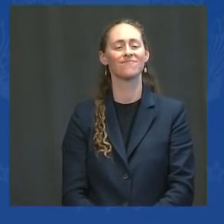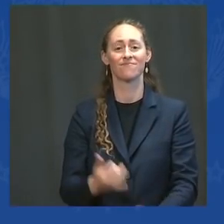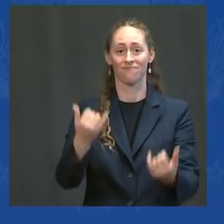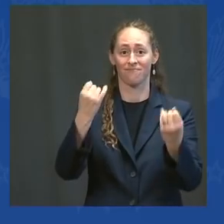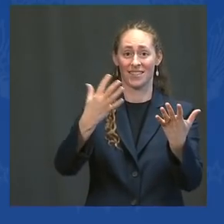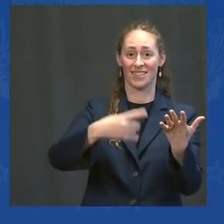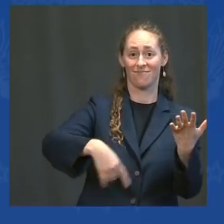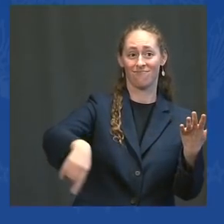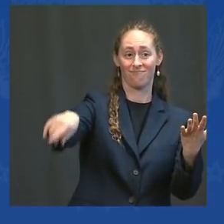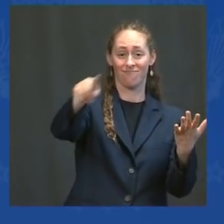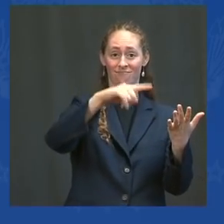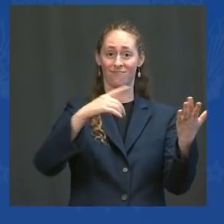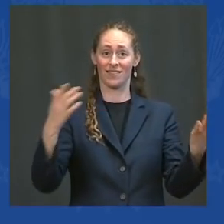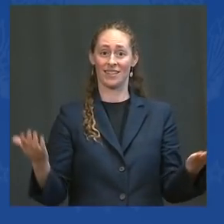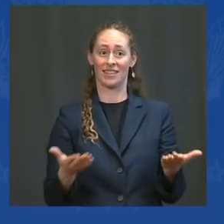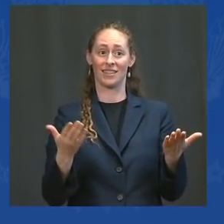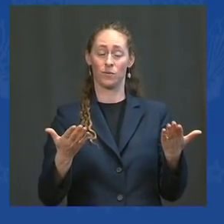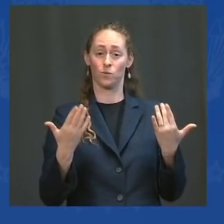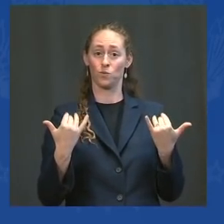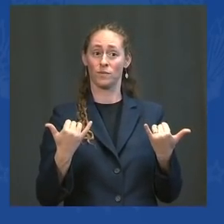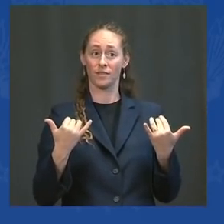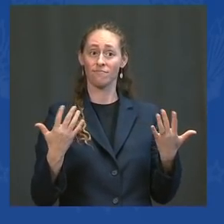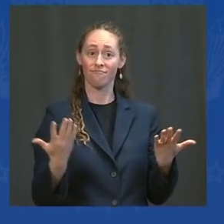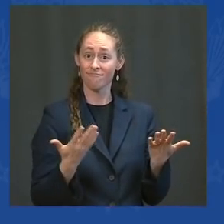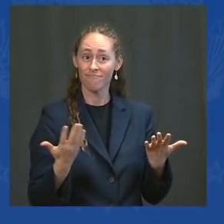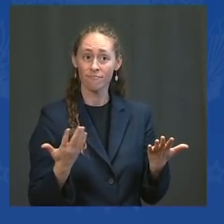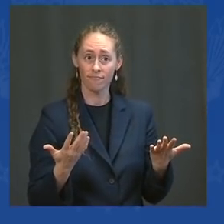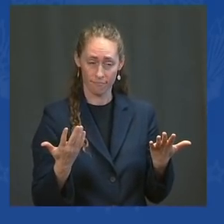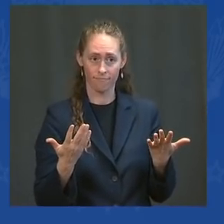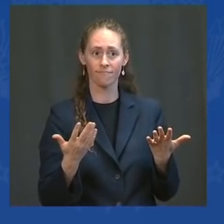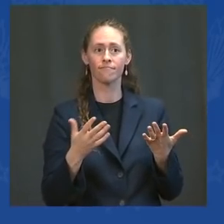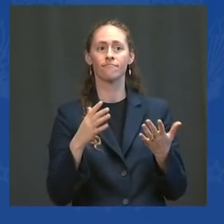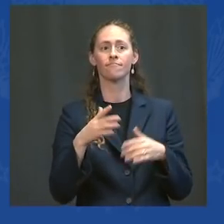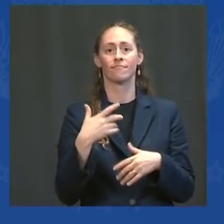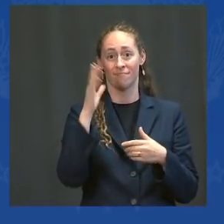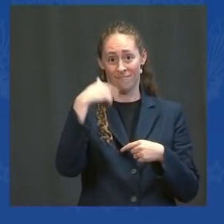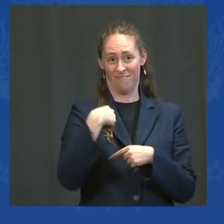I was at the United States Capitol the morning of Wednesday, January 6th.